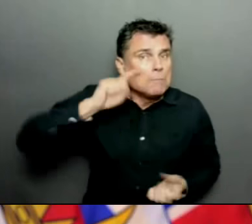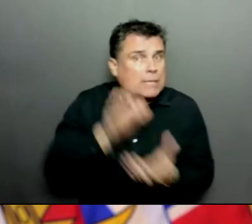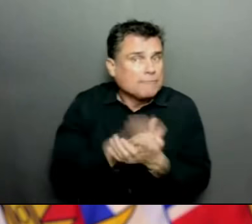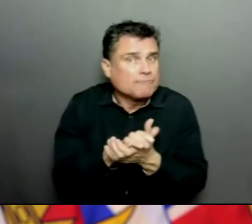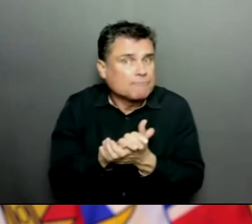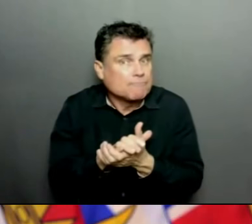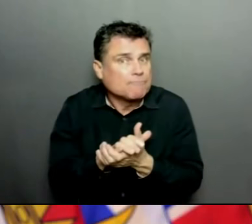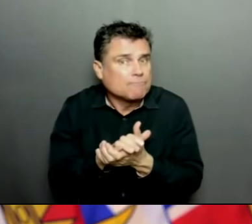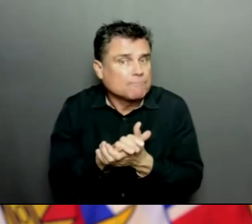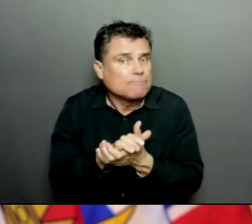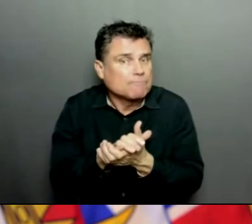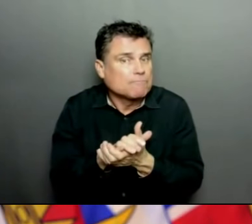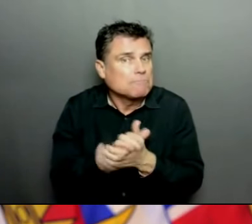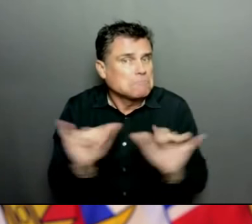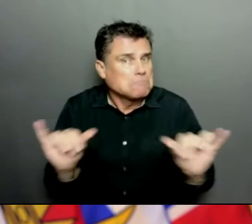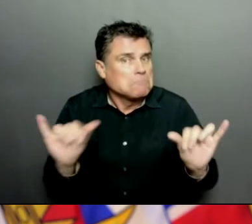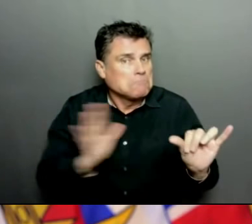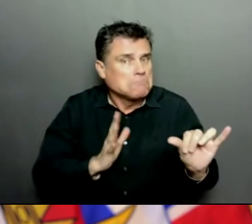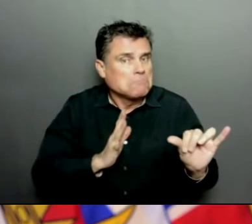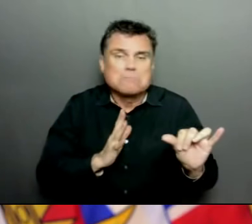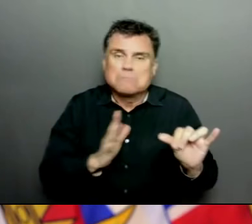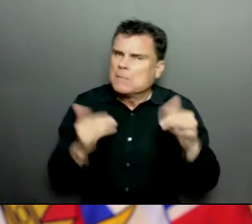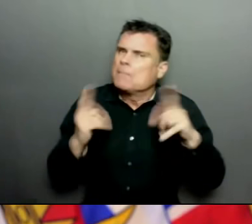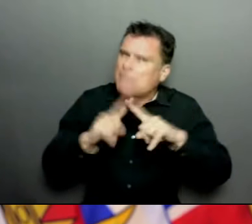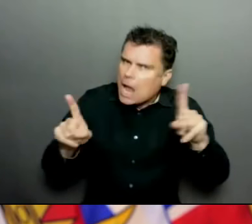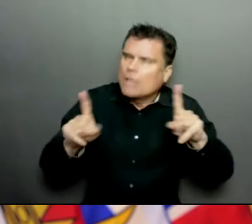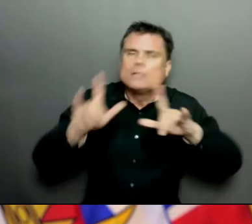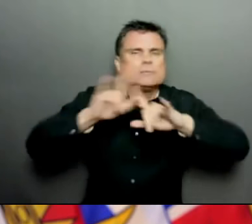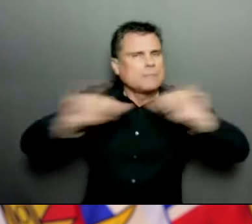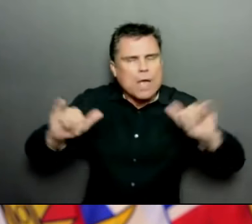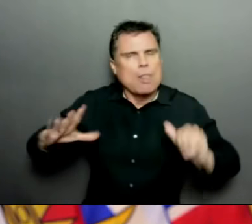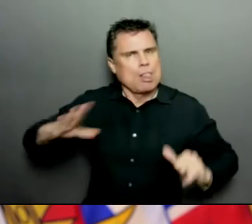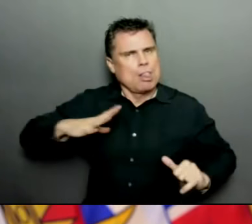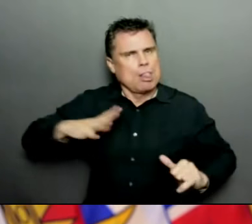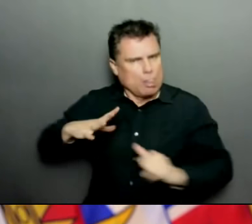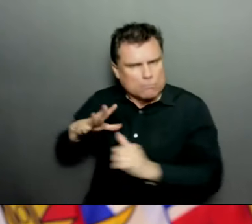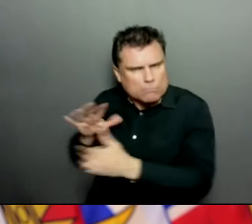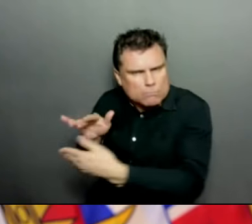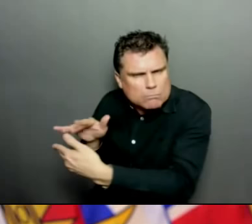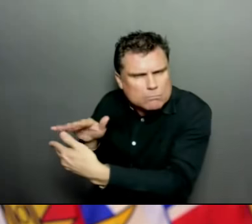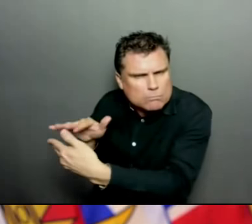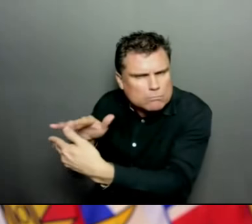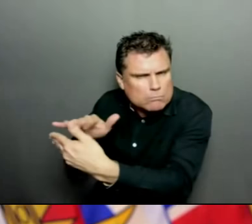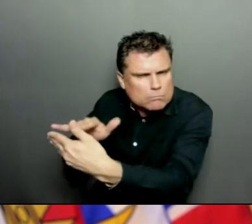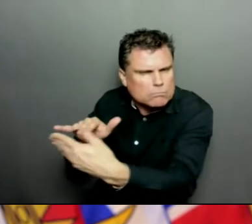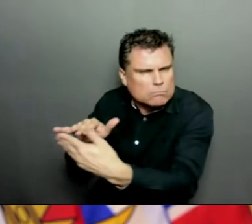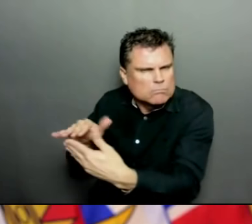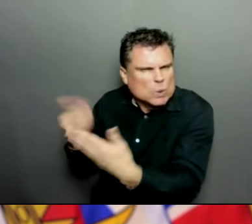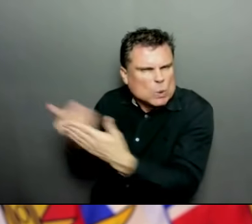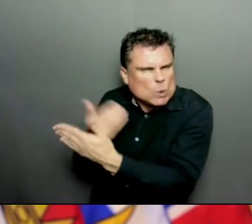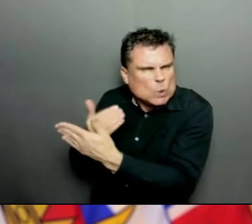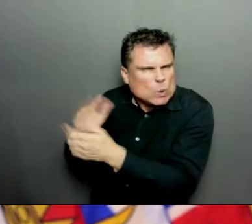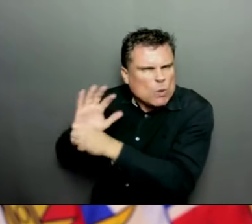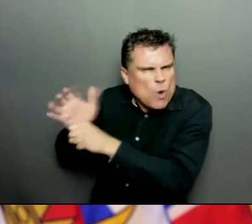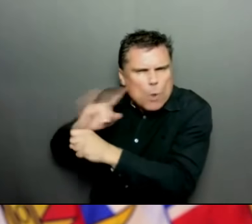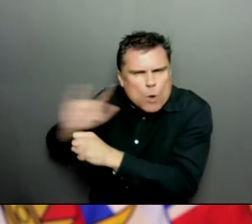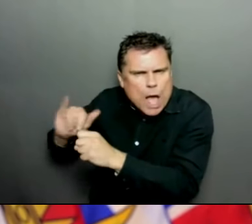There is much more that we need to learn in the coming days, weeks, and years ahead. David,